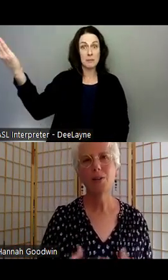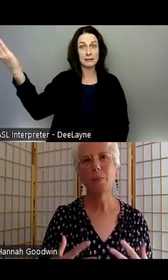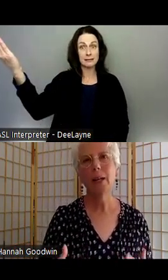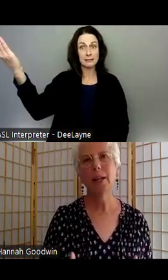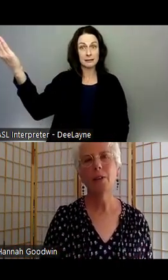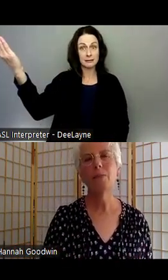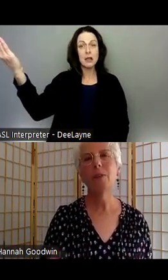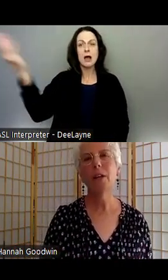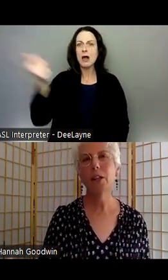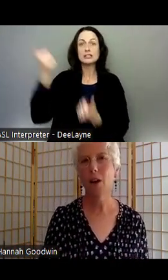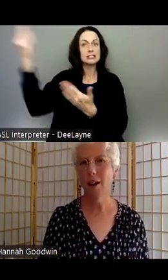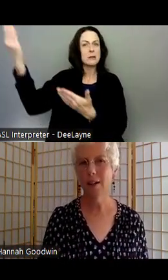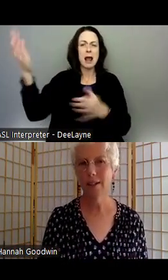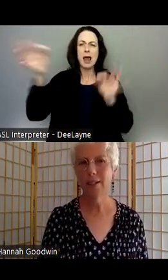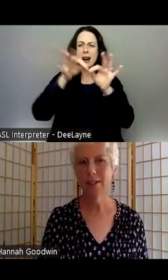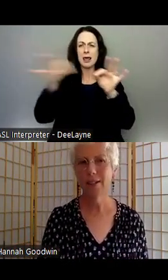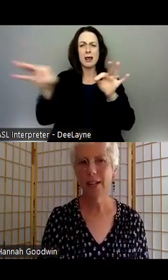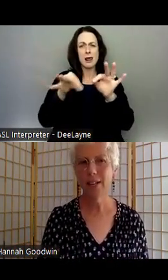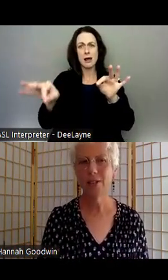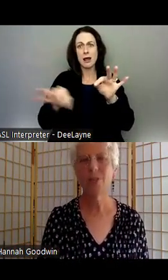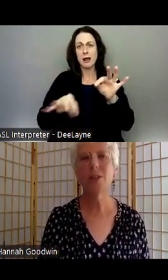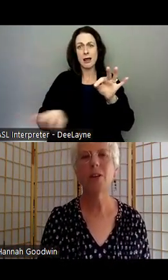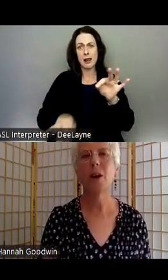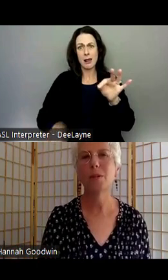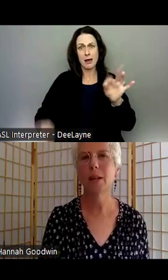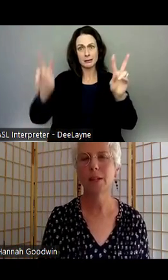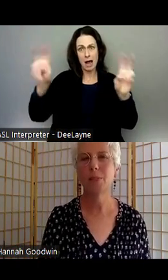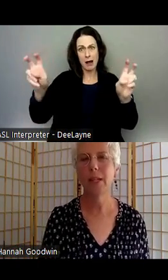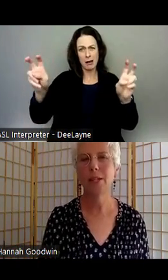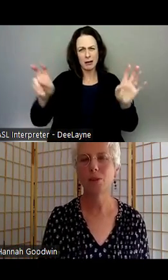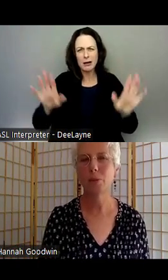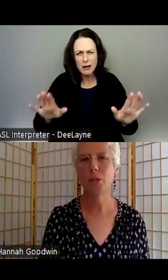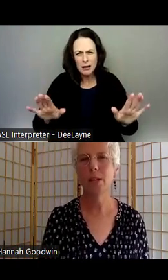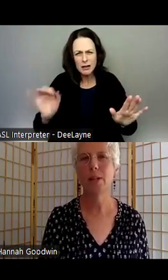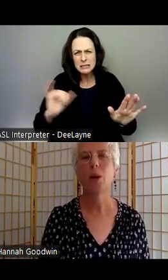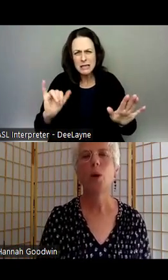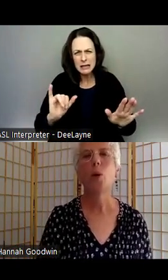submit either very long titles that are almost like a mini description